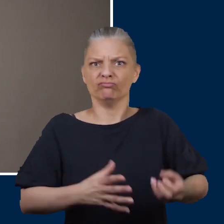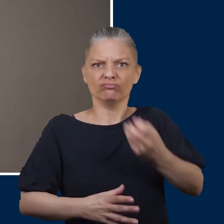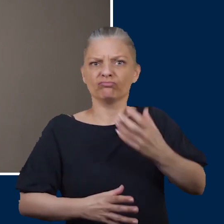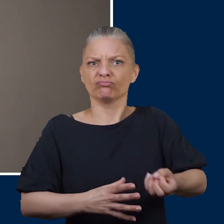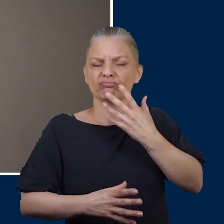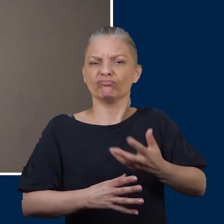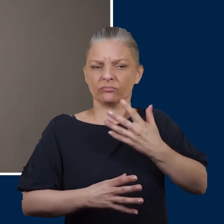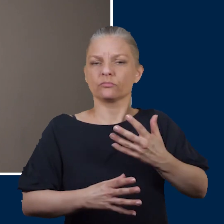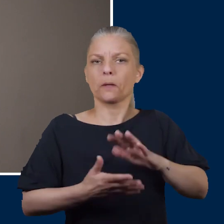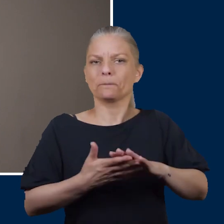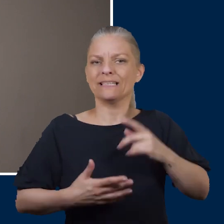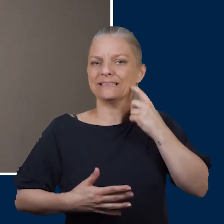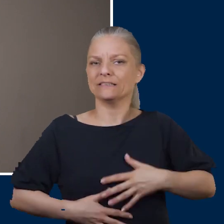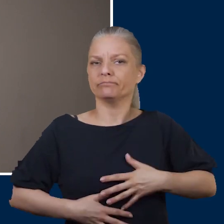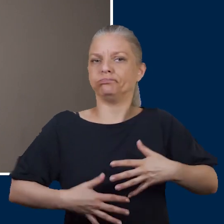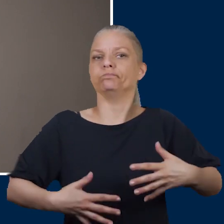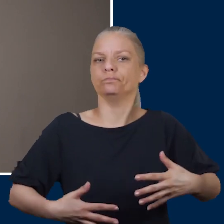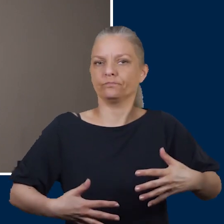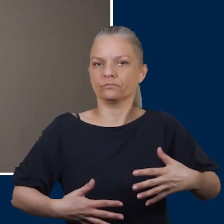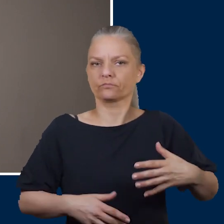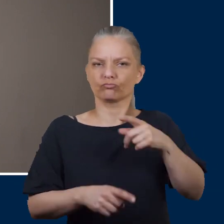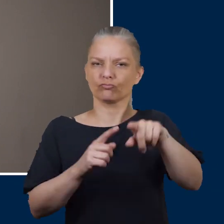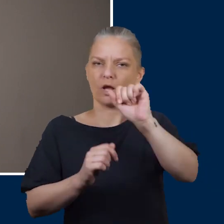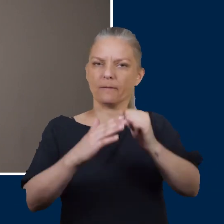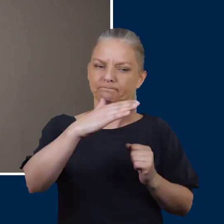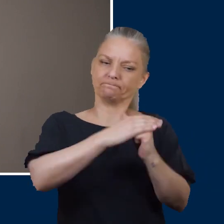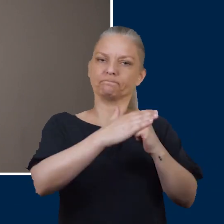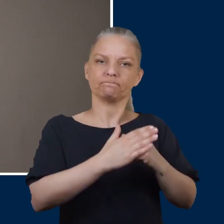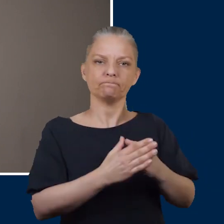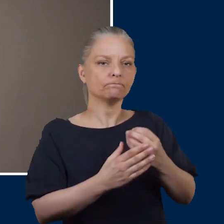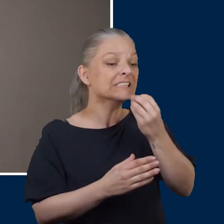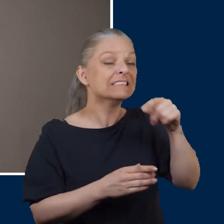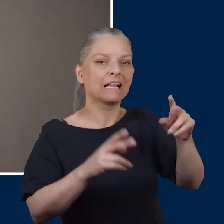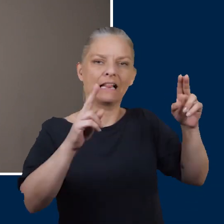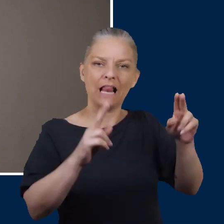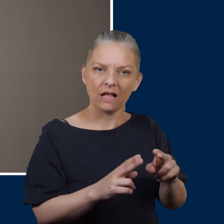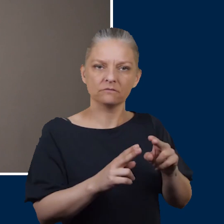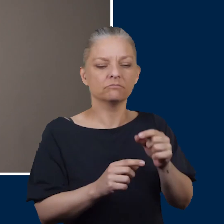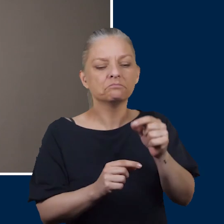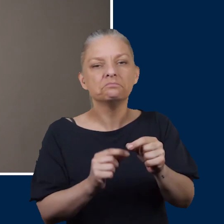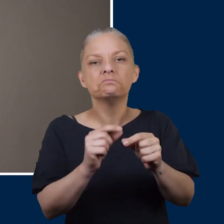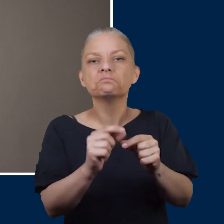to weight gain. Try to limit your consumption by having less often and in smaller amounts.